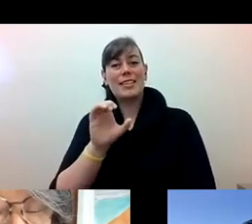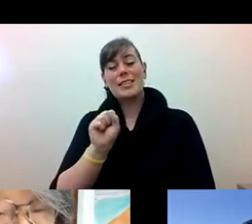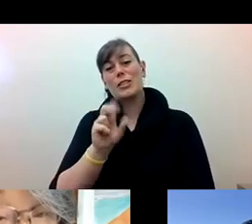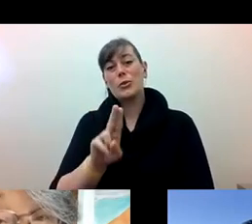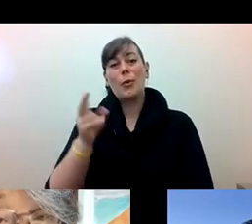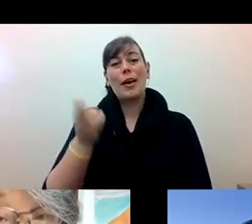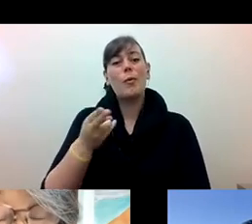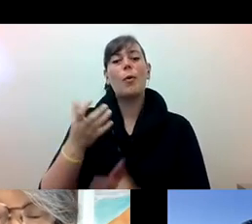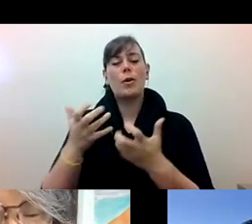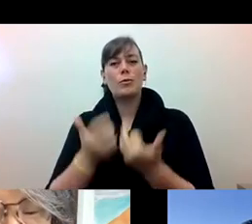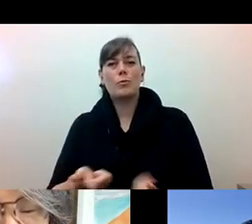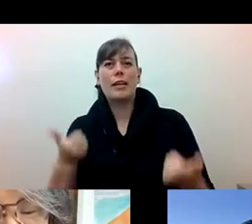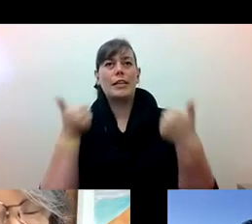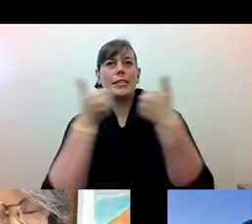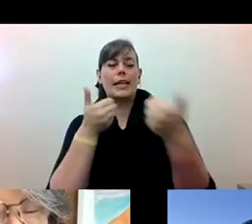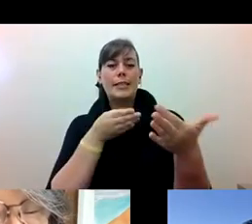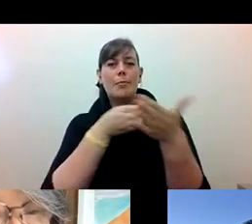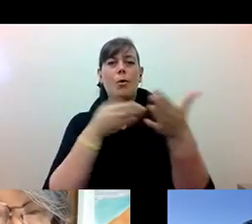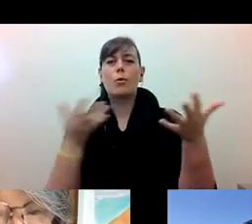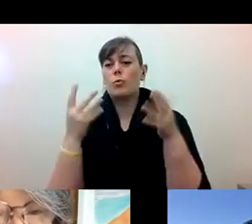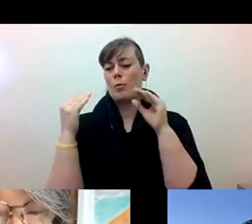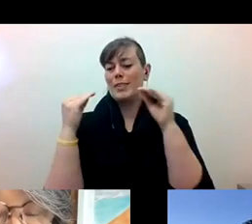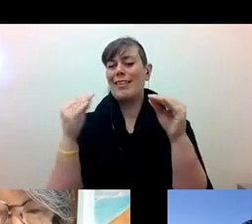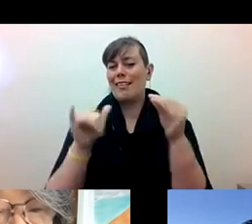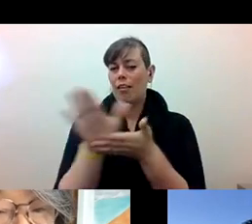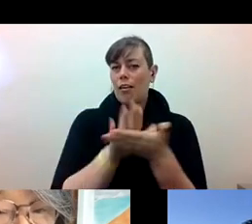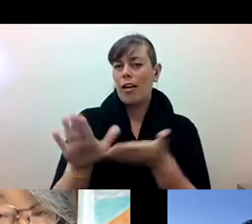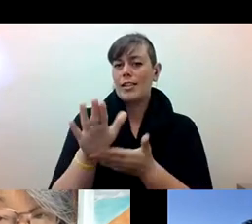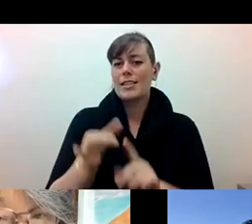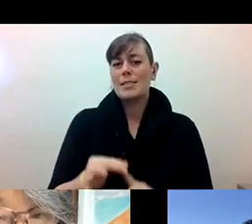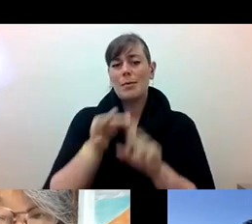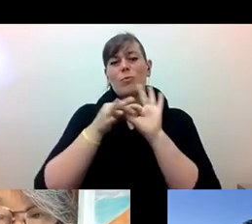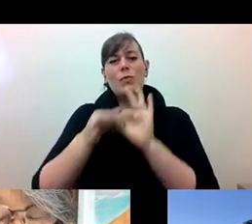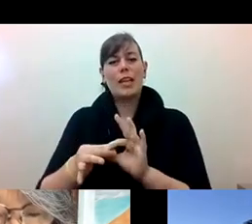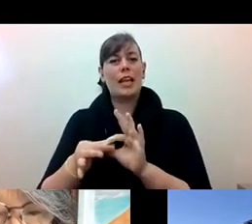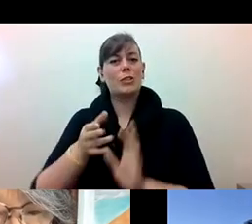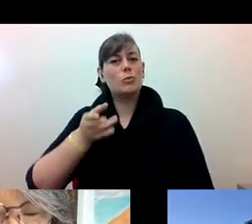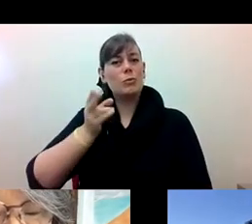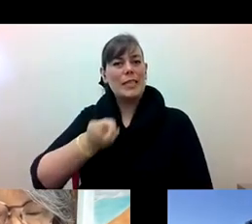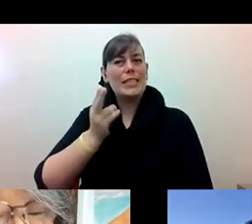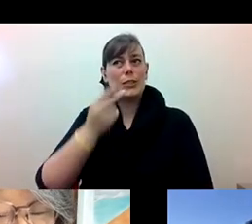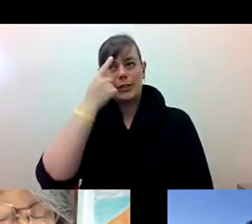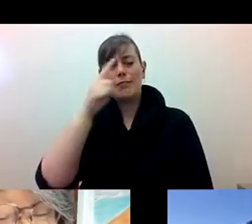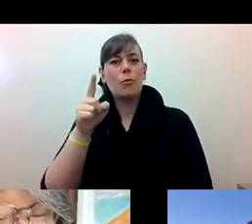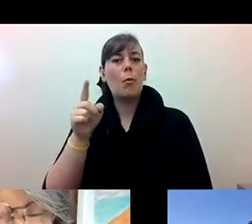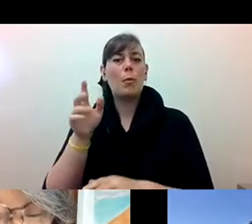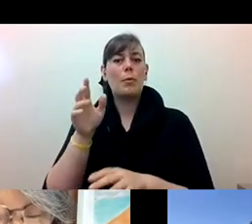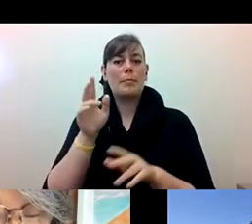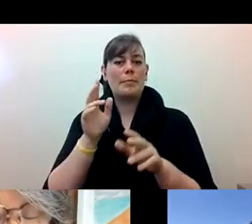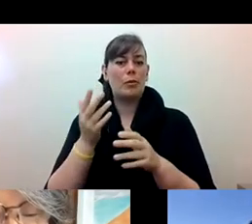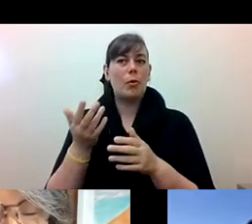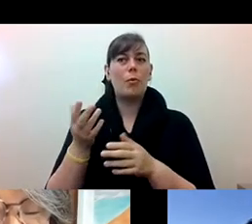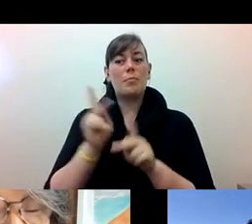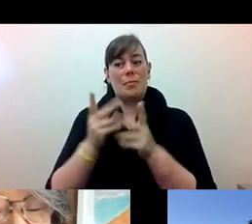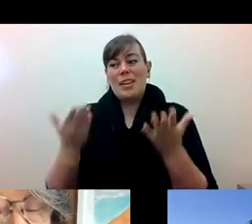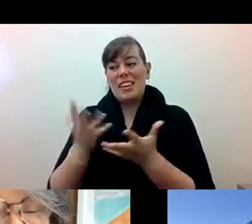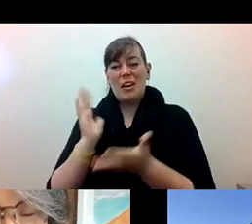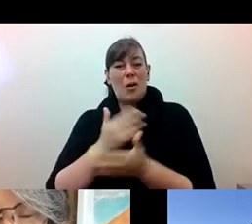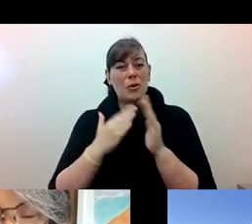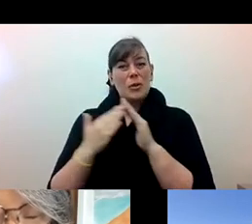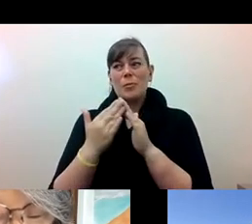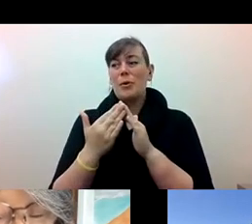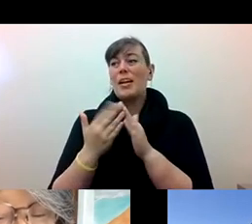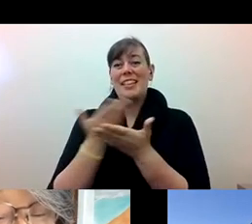pam tau lee: challenge what was being taught on campus, especially around the history of people, you know, contributions that have been left out in terms of what